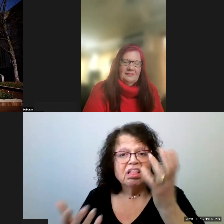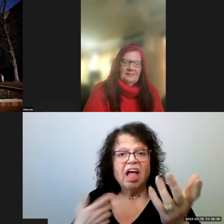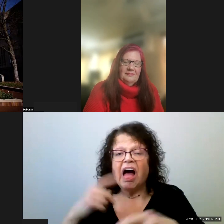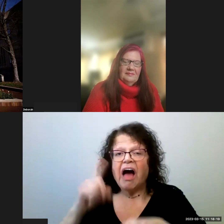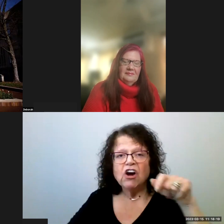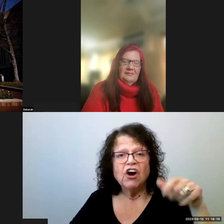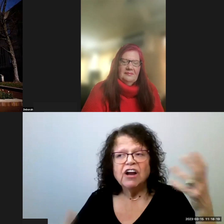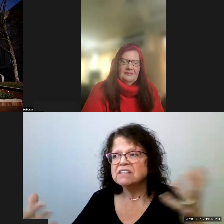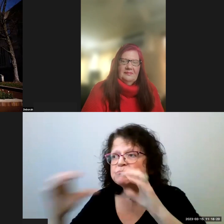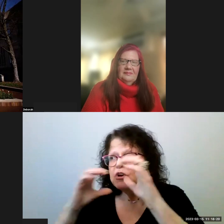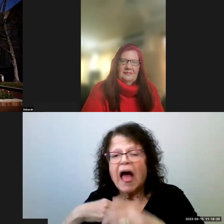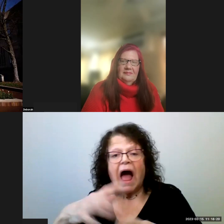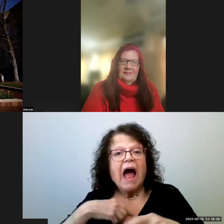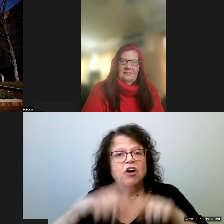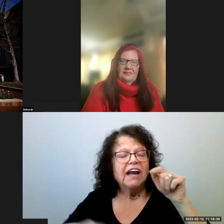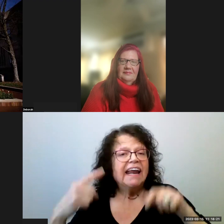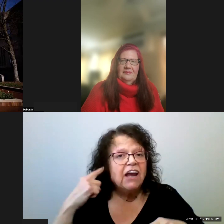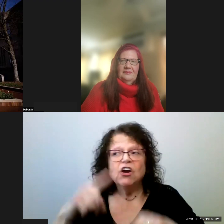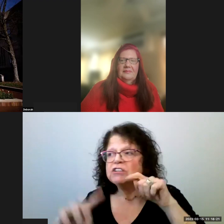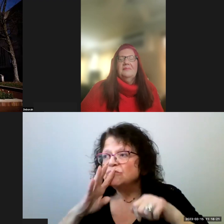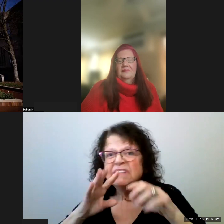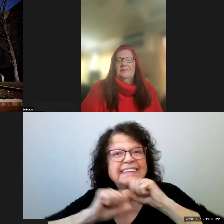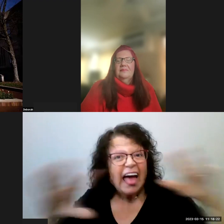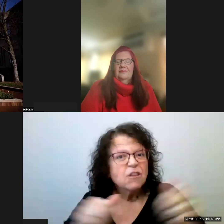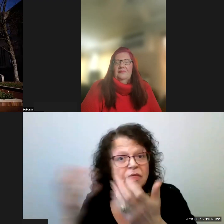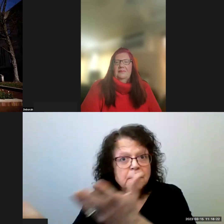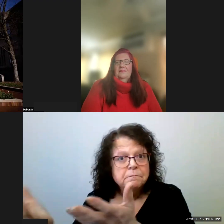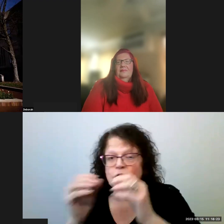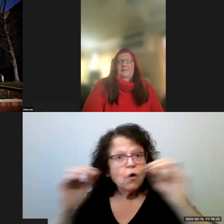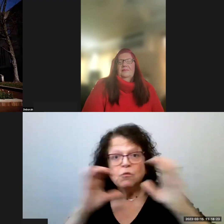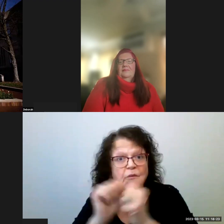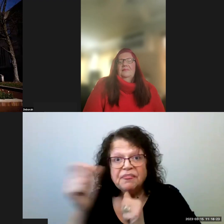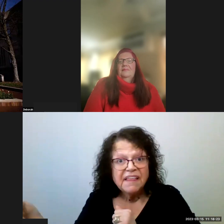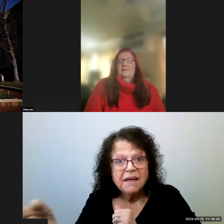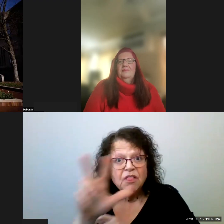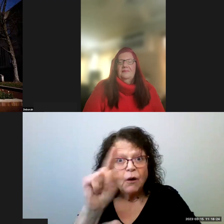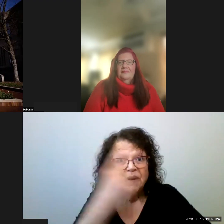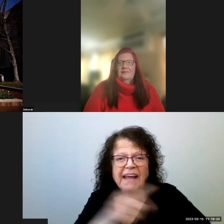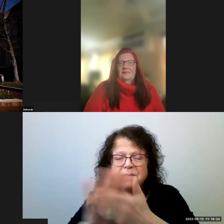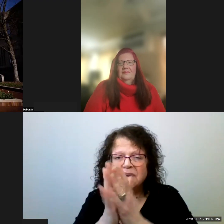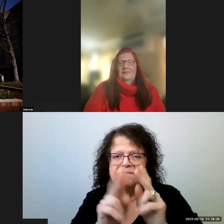speak. Did not have communication in the hospital. So he got very depressed. He even came home